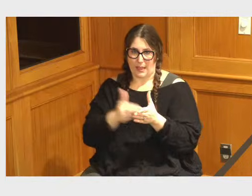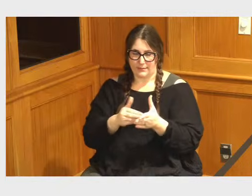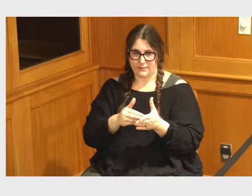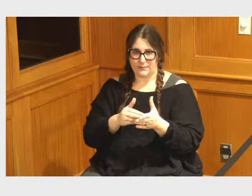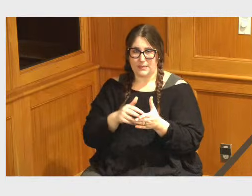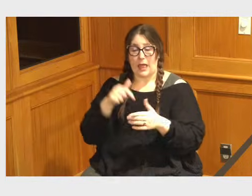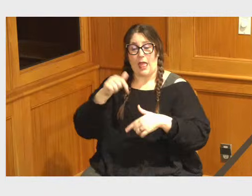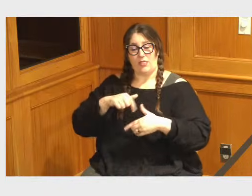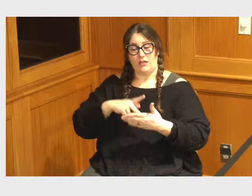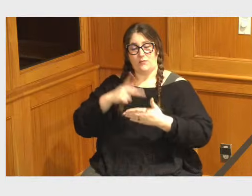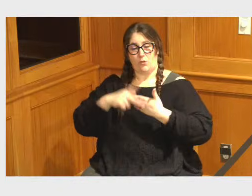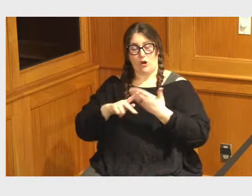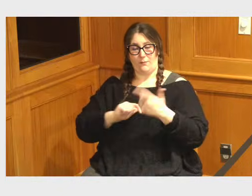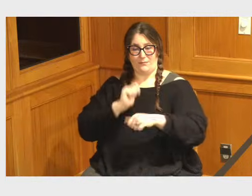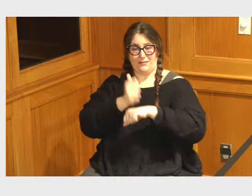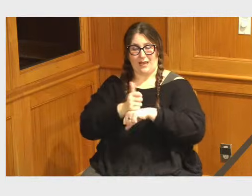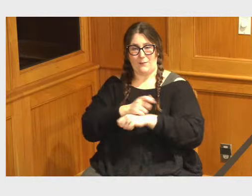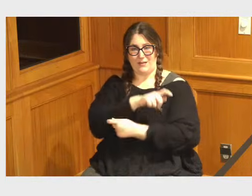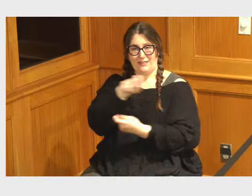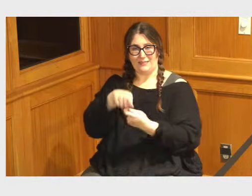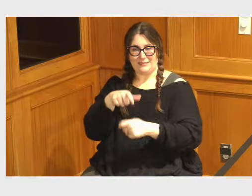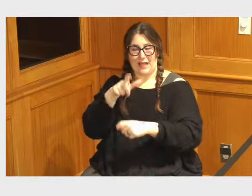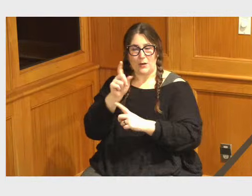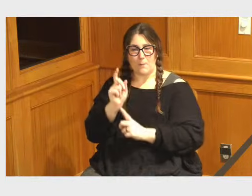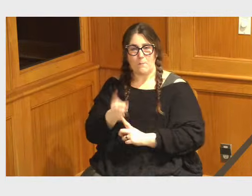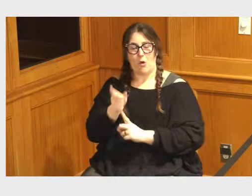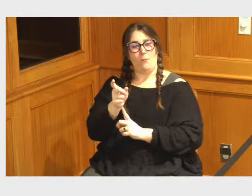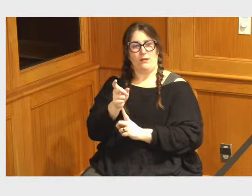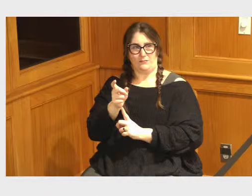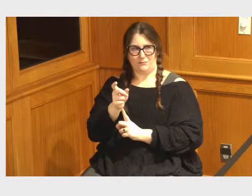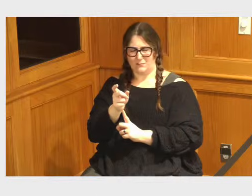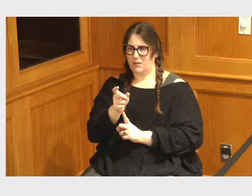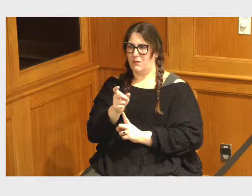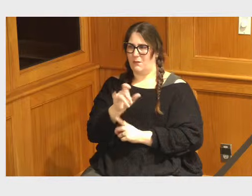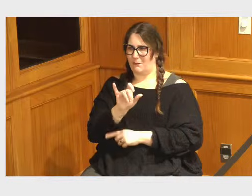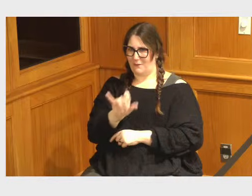county at that exact moment and could meet that moment. There are hundreds of units that would